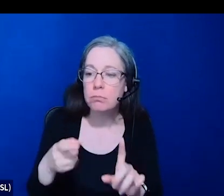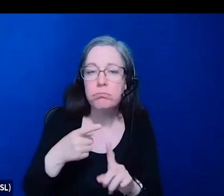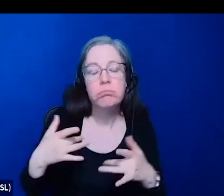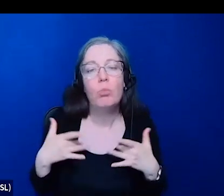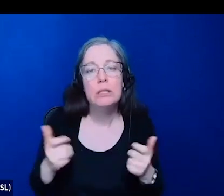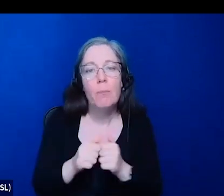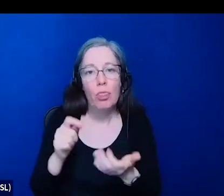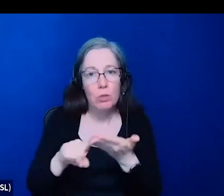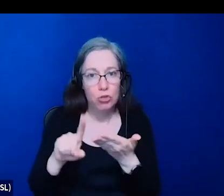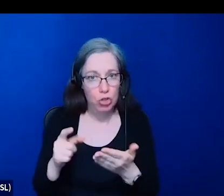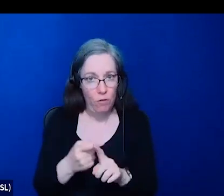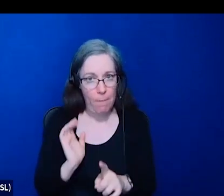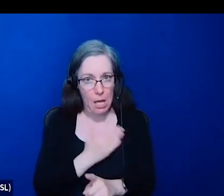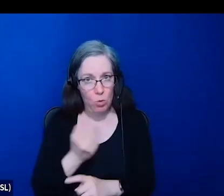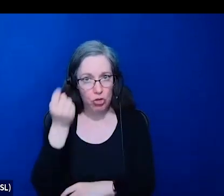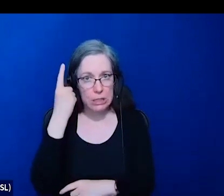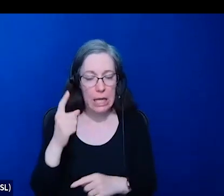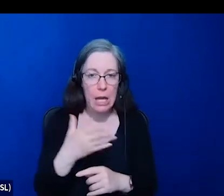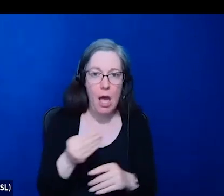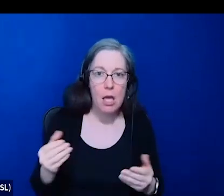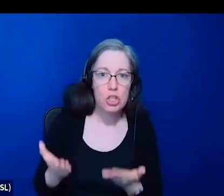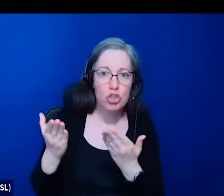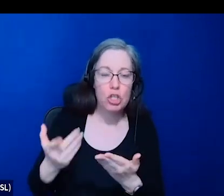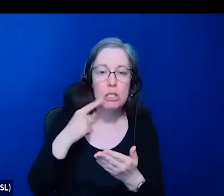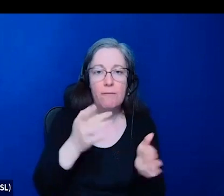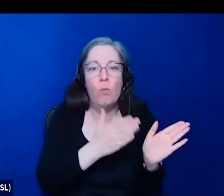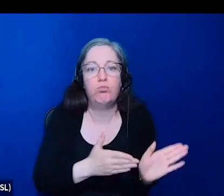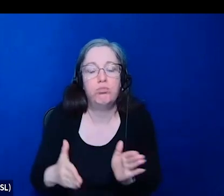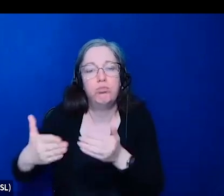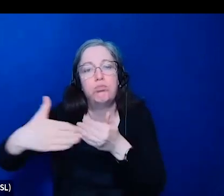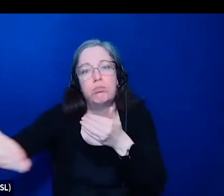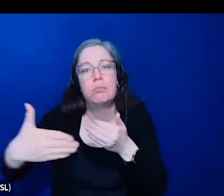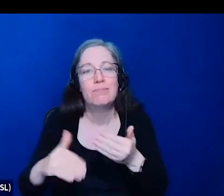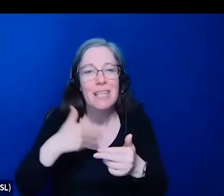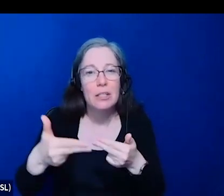and some suggestions for organizing the road ahead. Hit the next slide, please.